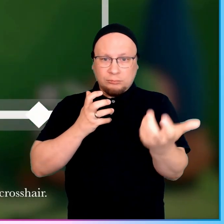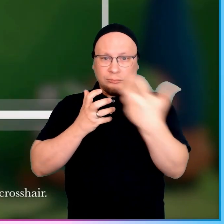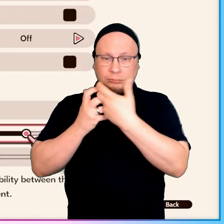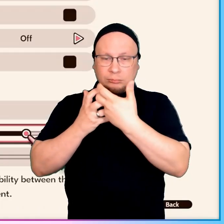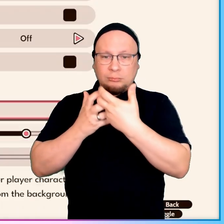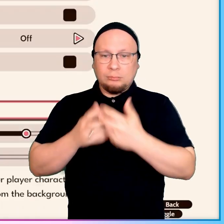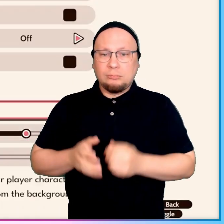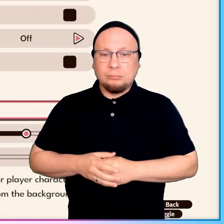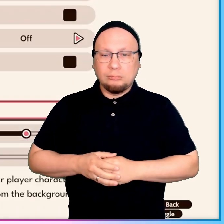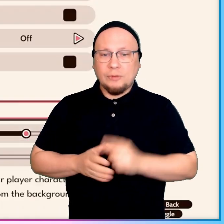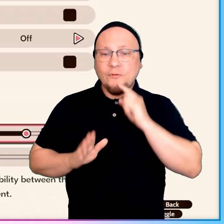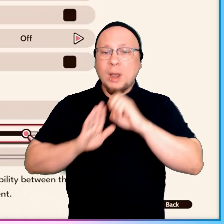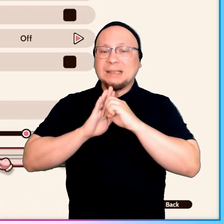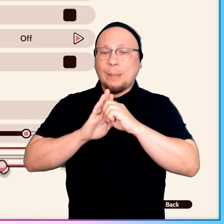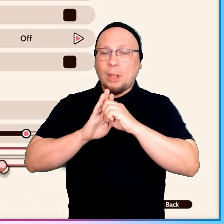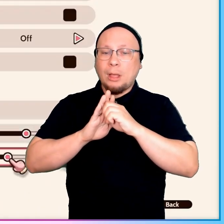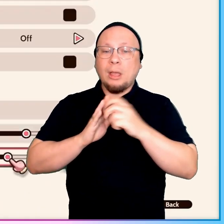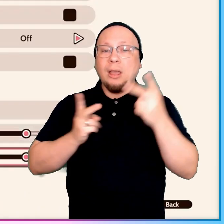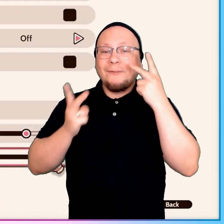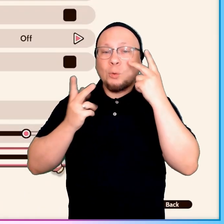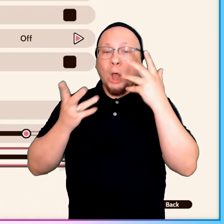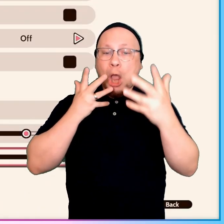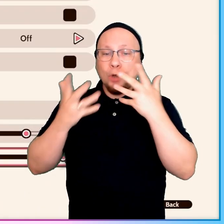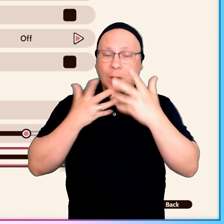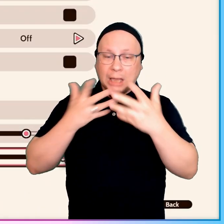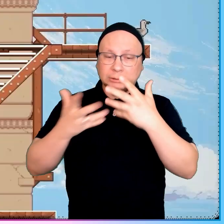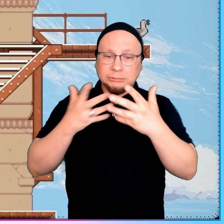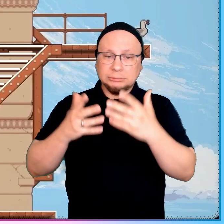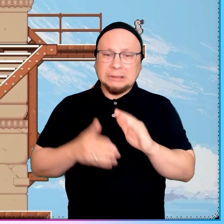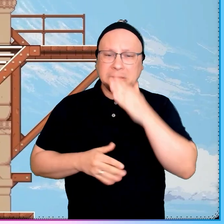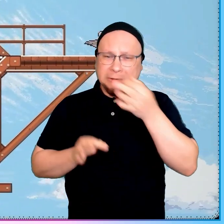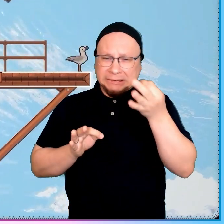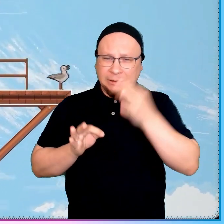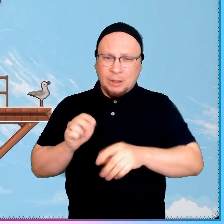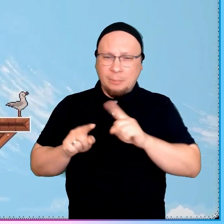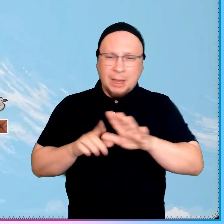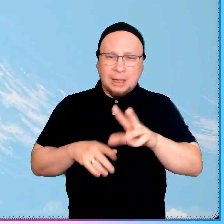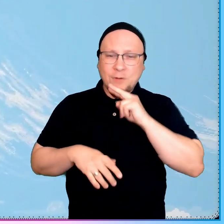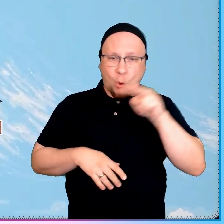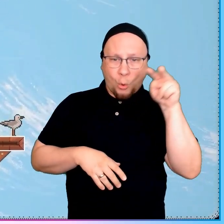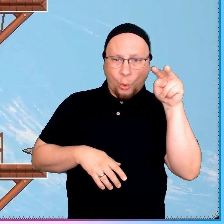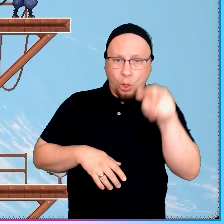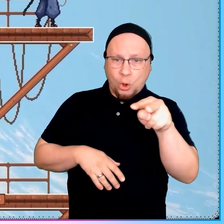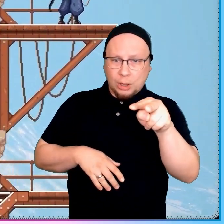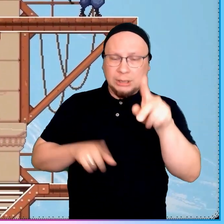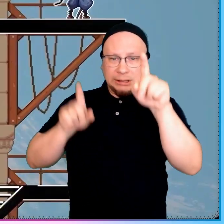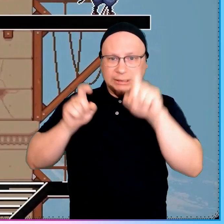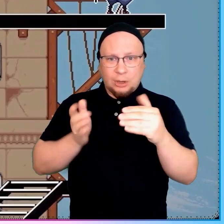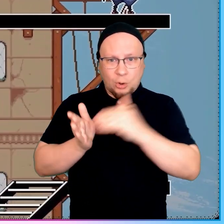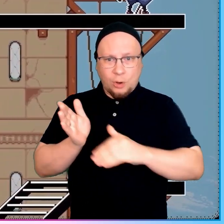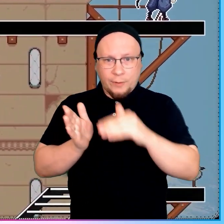Keep contrast in mind, this may sound rather simple, but checking how contrastive the player’s view is may make the difference in making